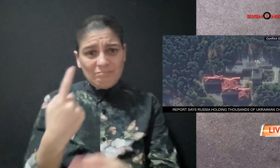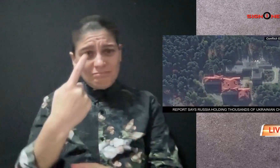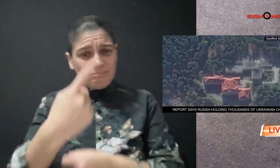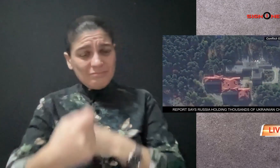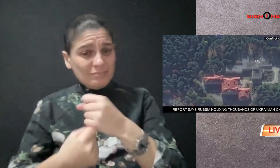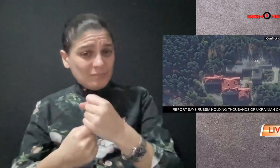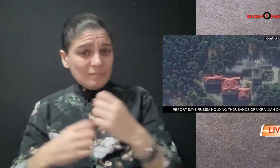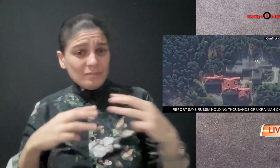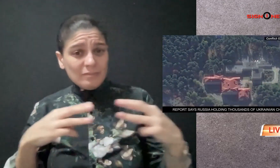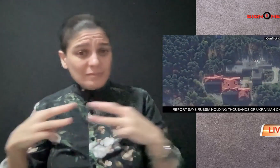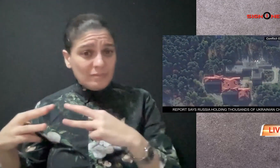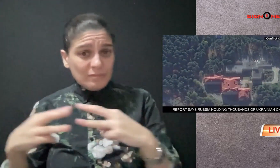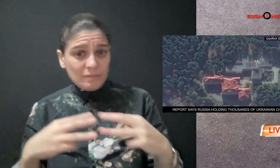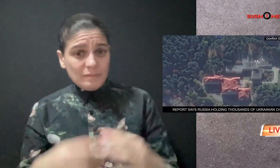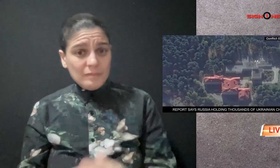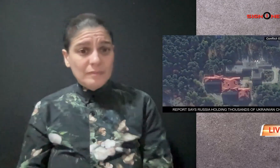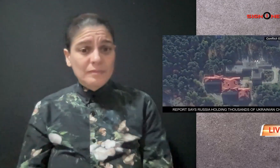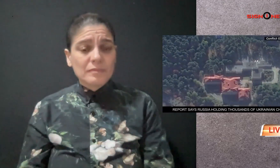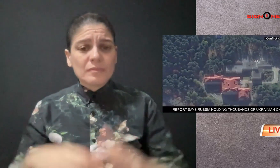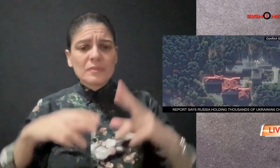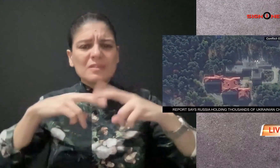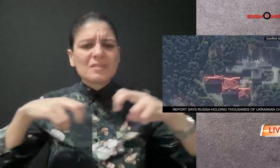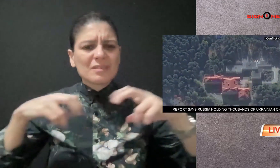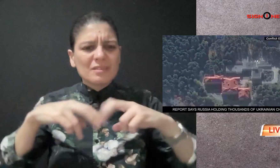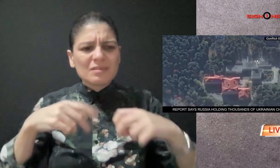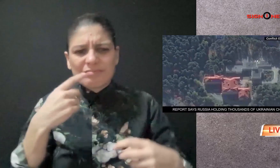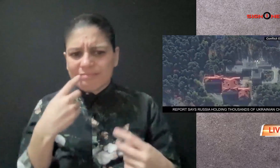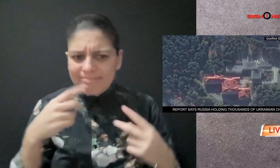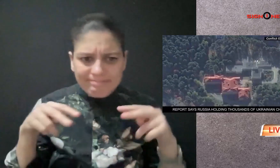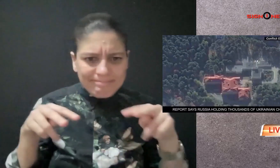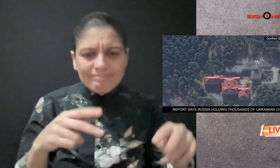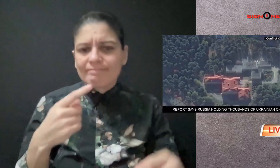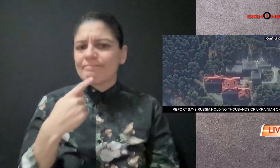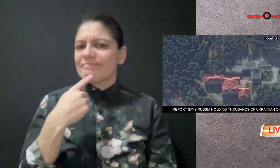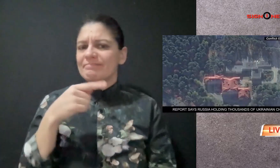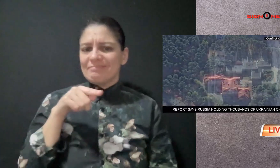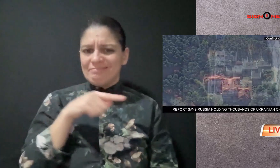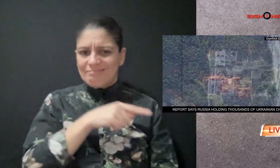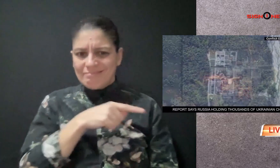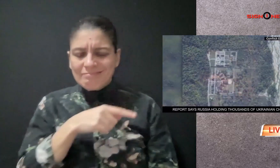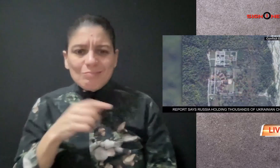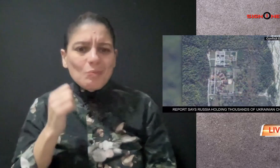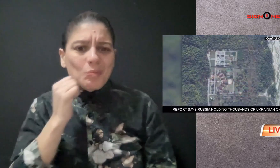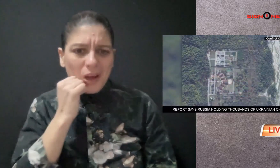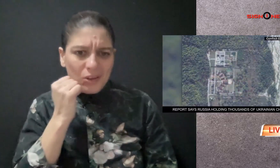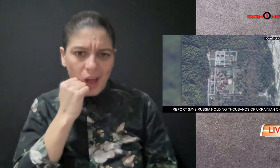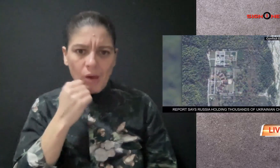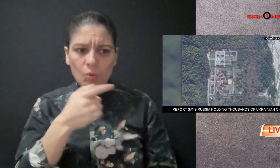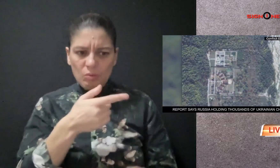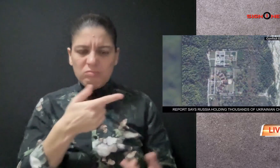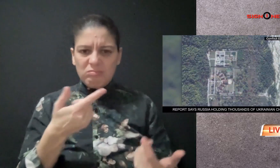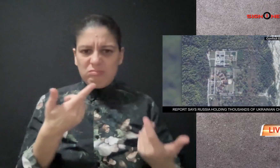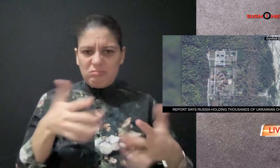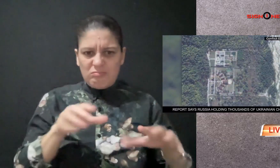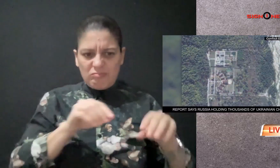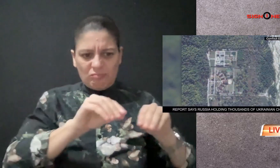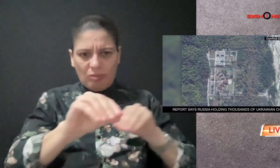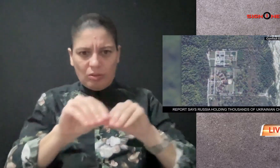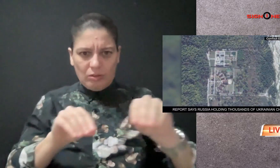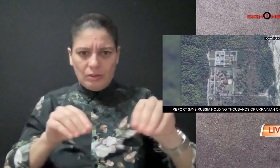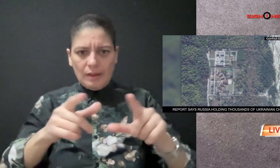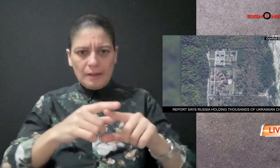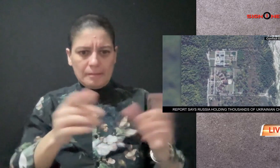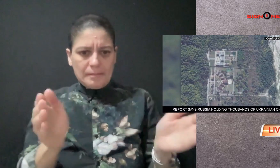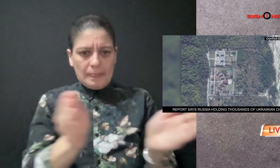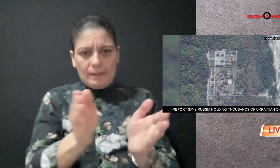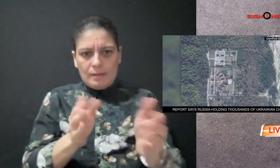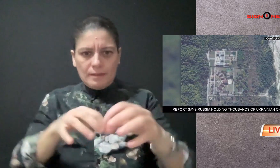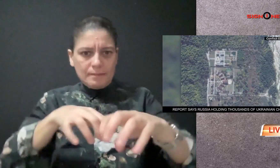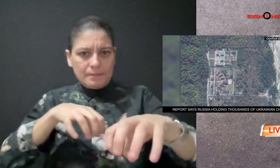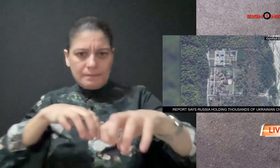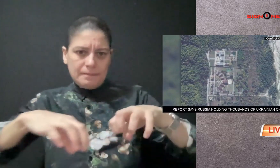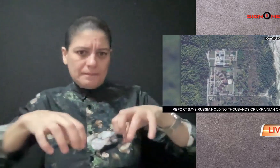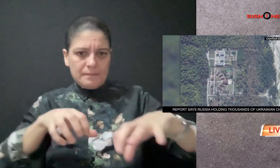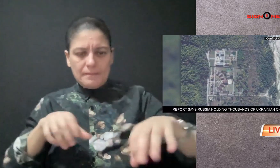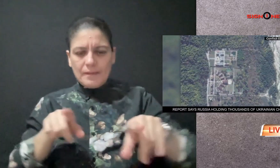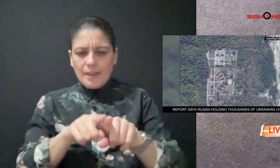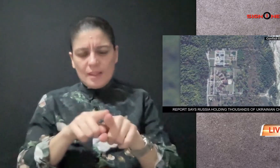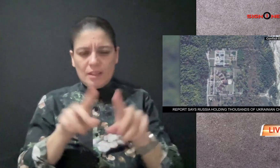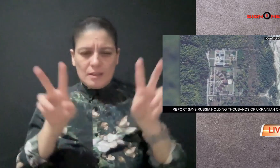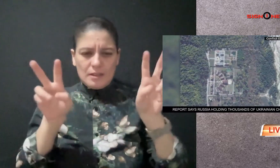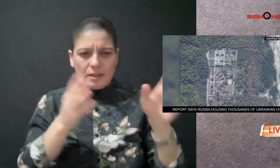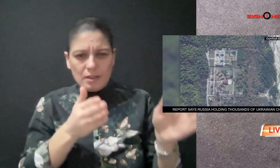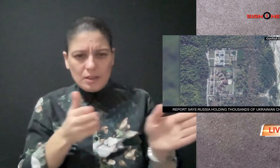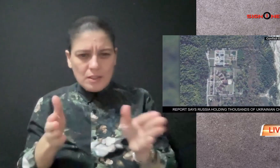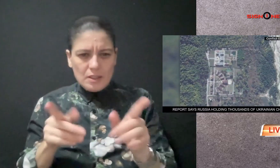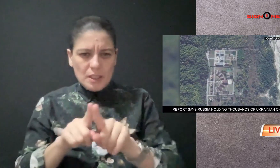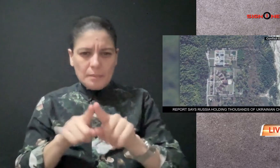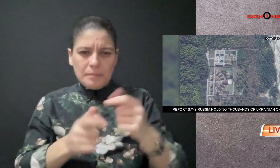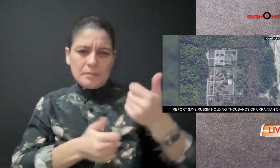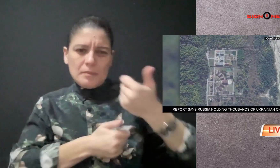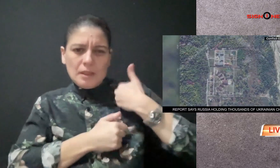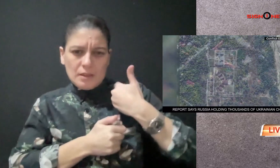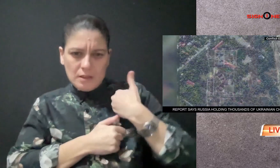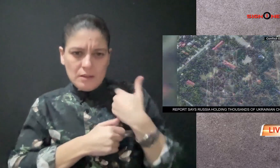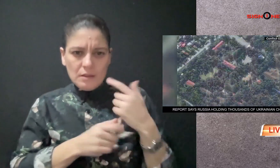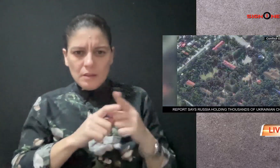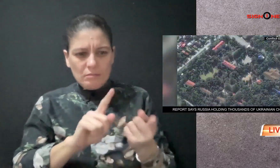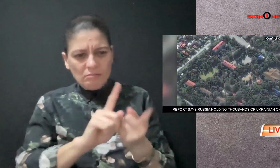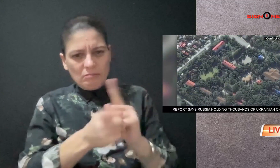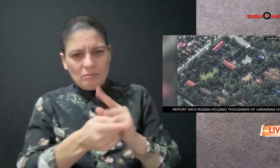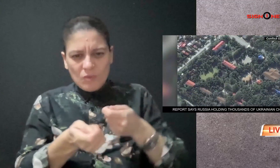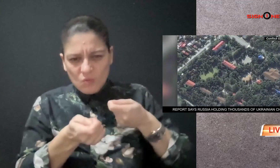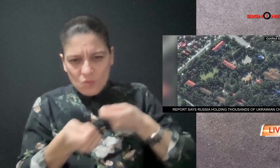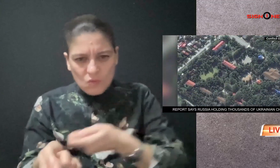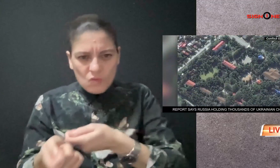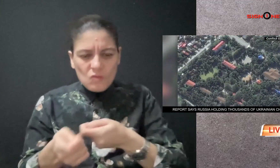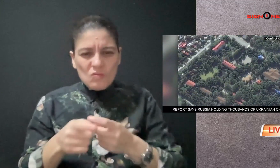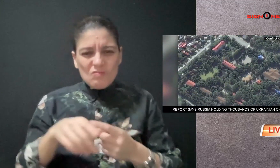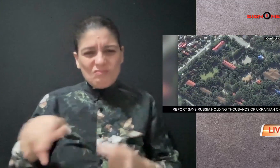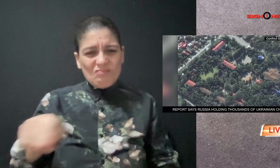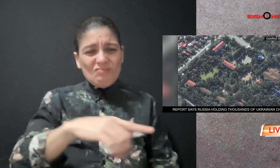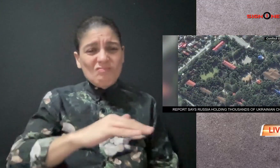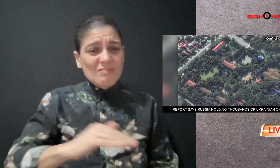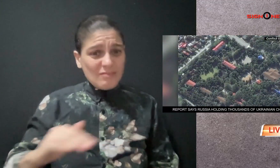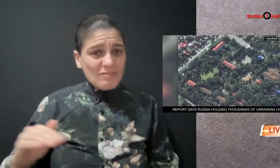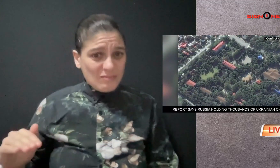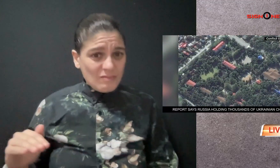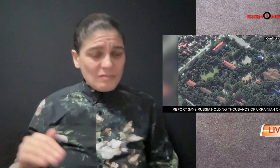war started last year researchers say Moscow relocated reeducated and sometimes militarily